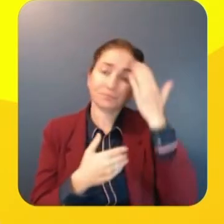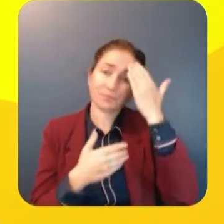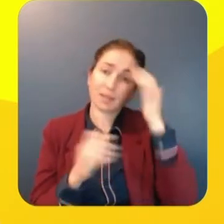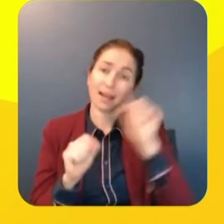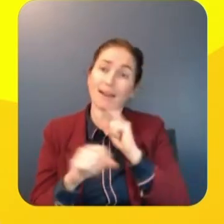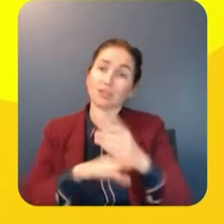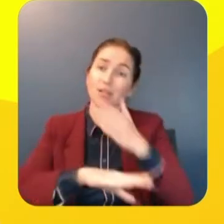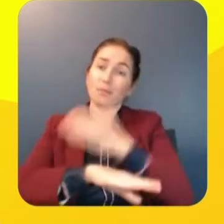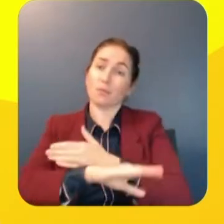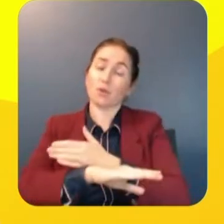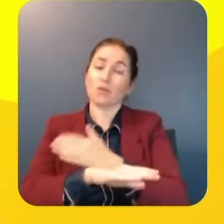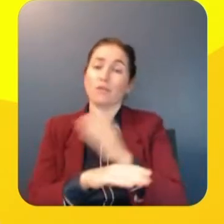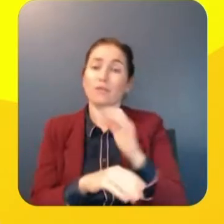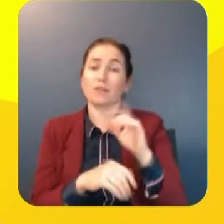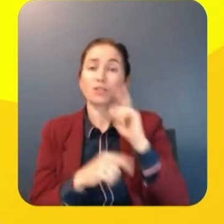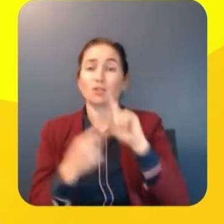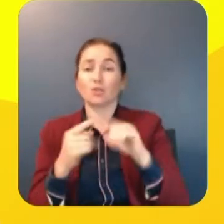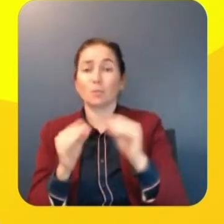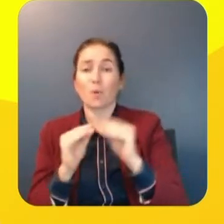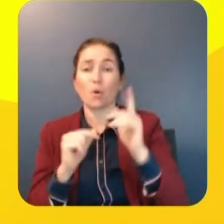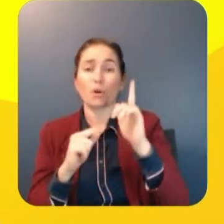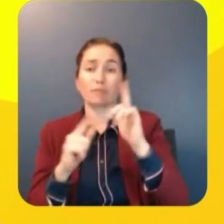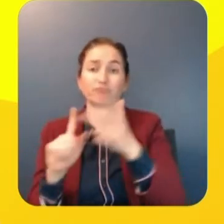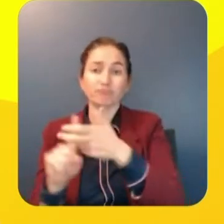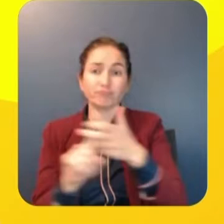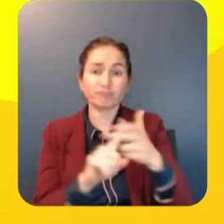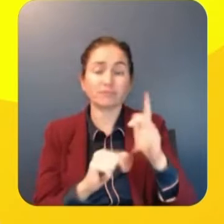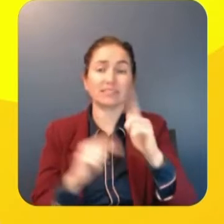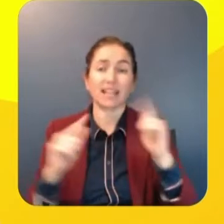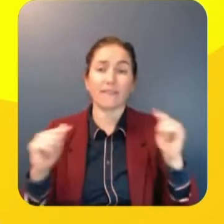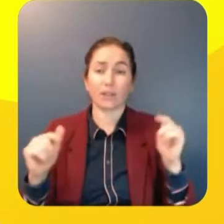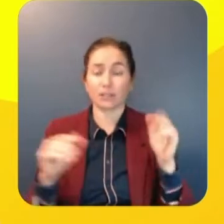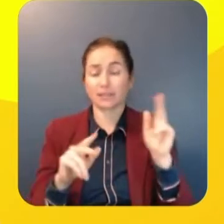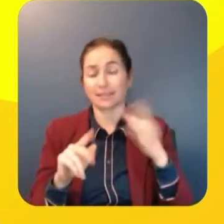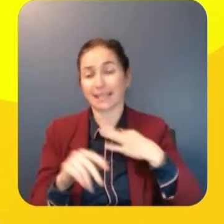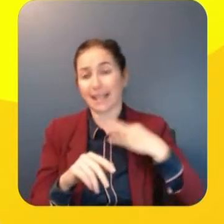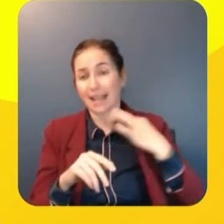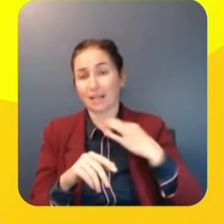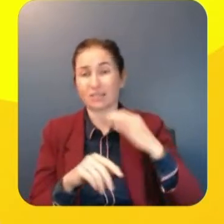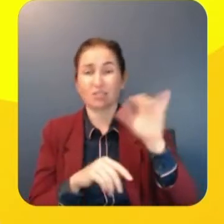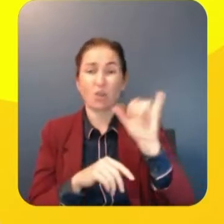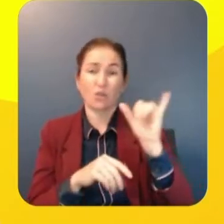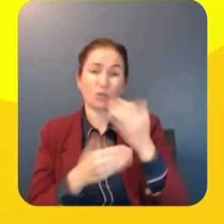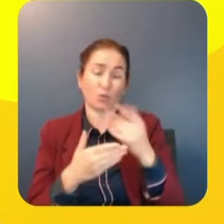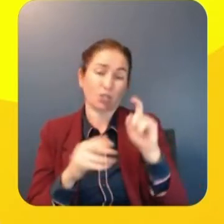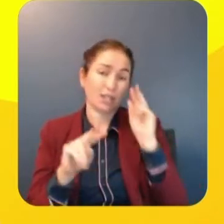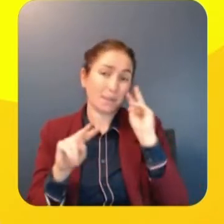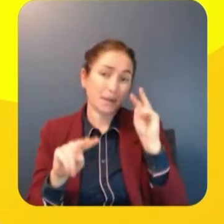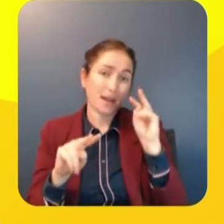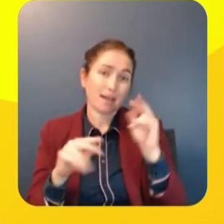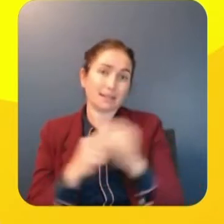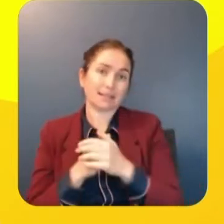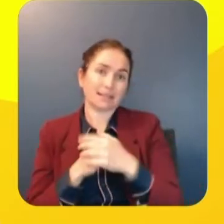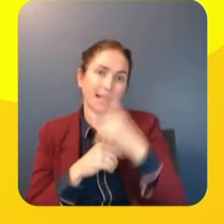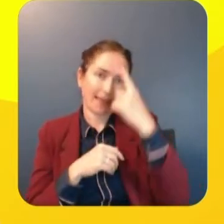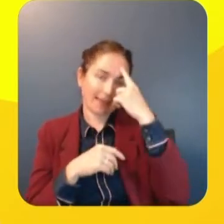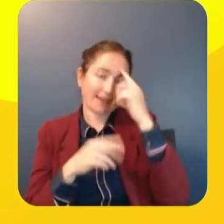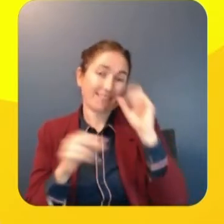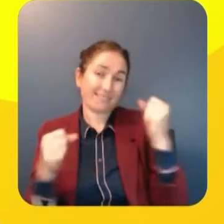for example, of more diverse candidates. And then lastly, I would say something we should always keep an eye on is that I do think fear can be the enemy of progress.